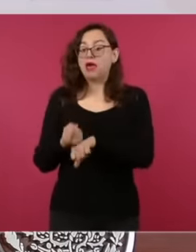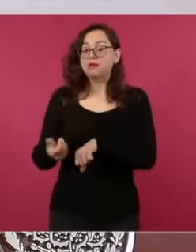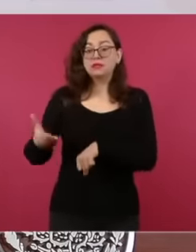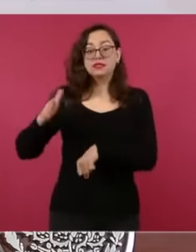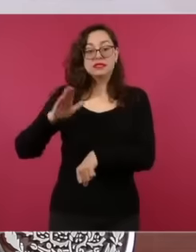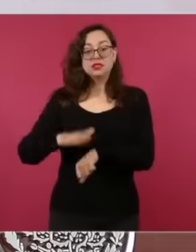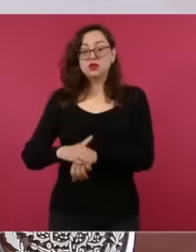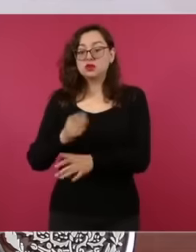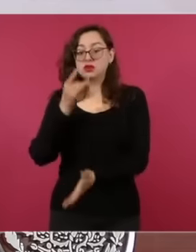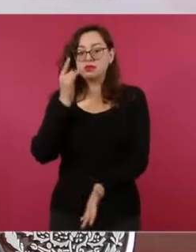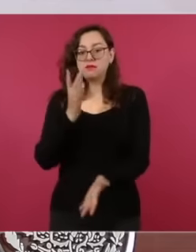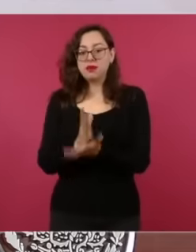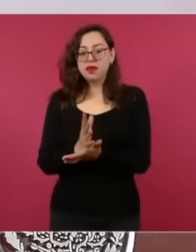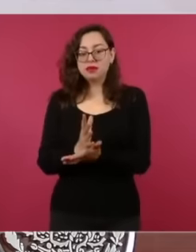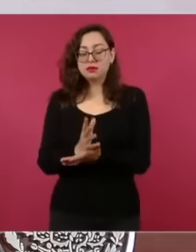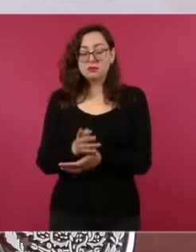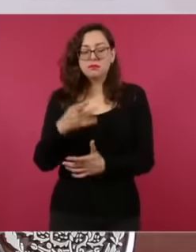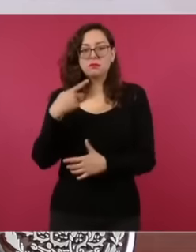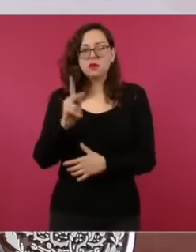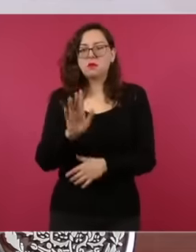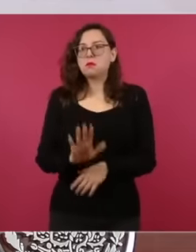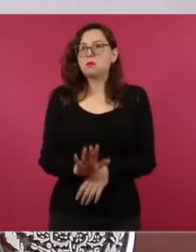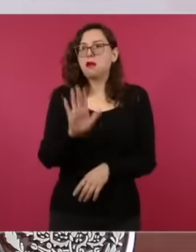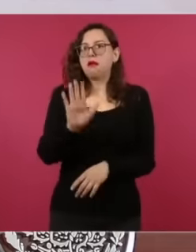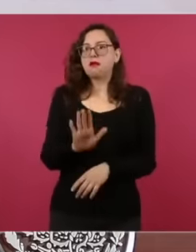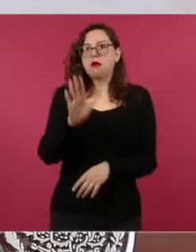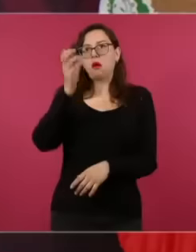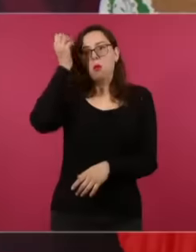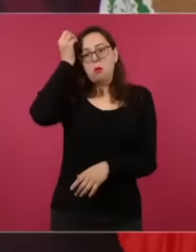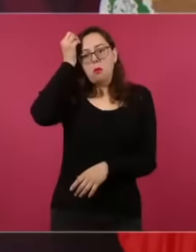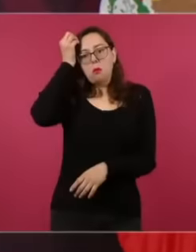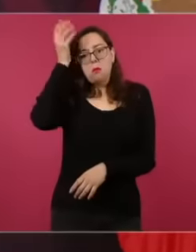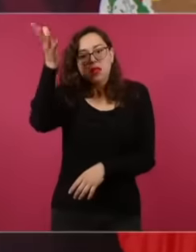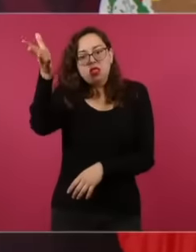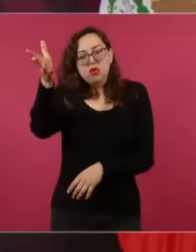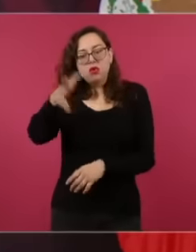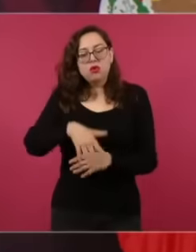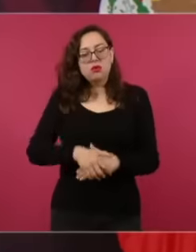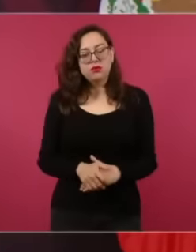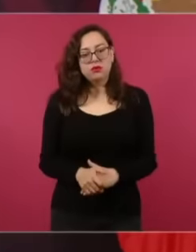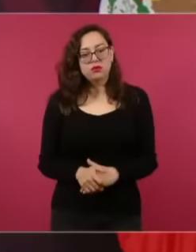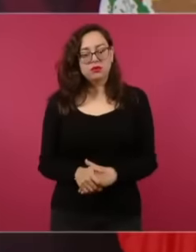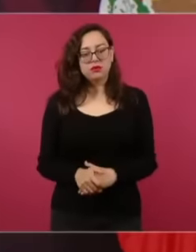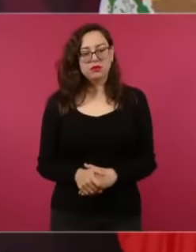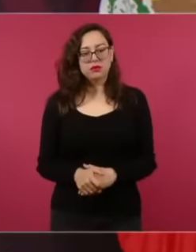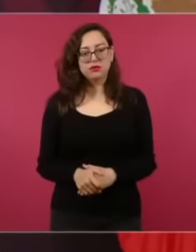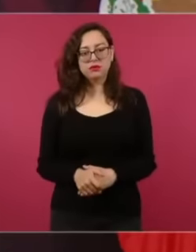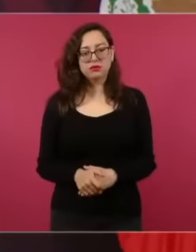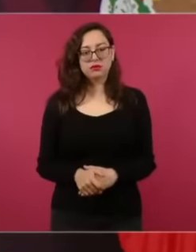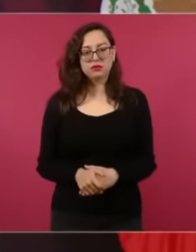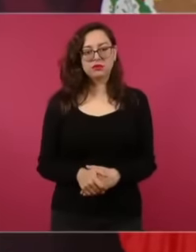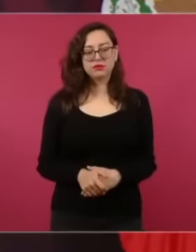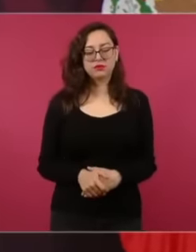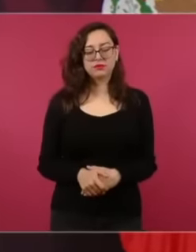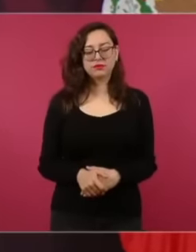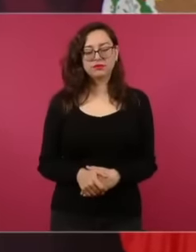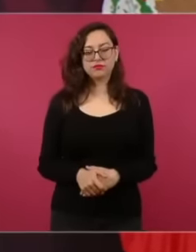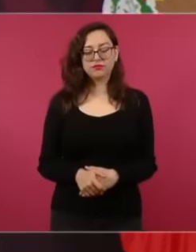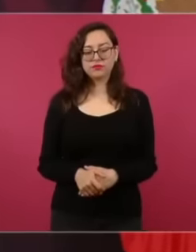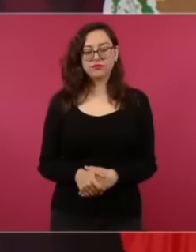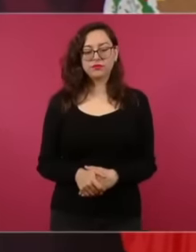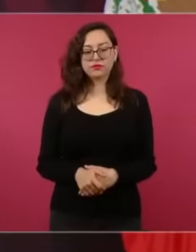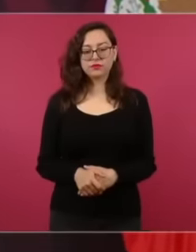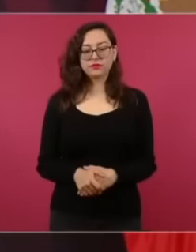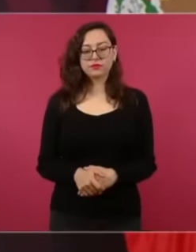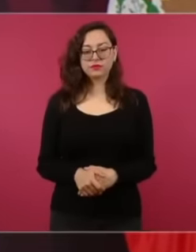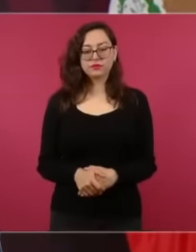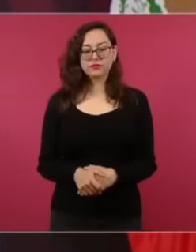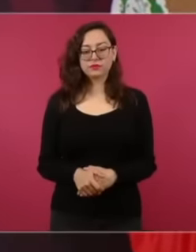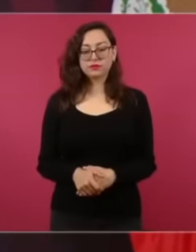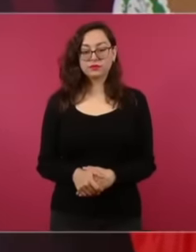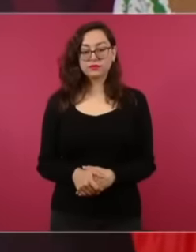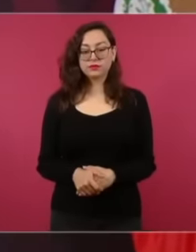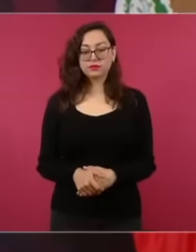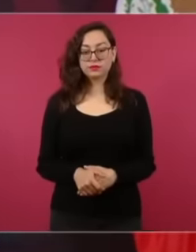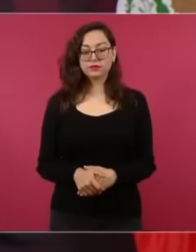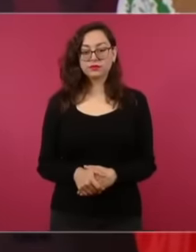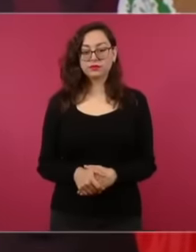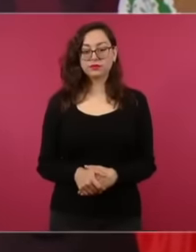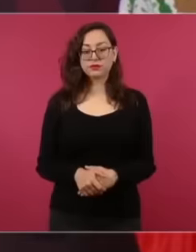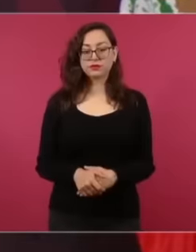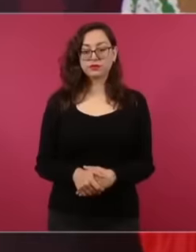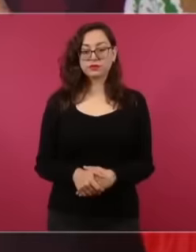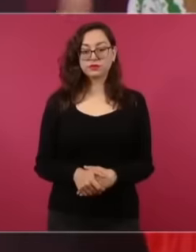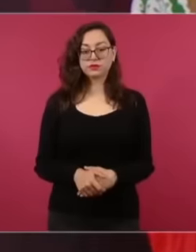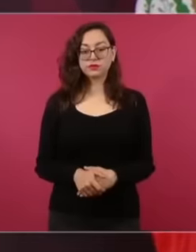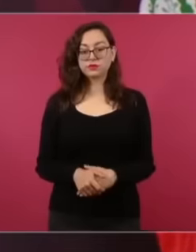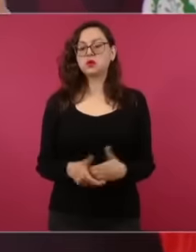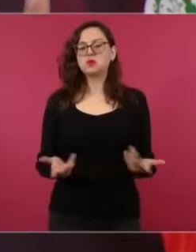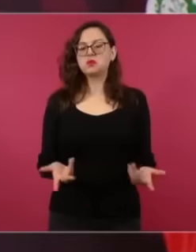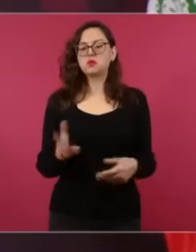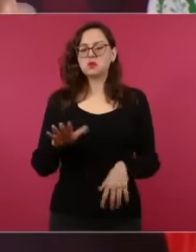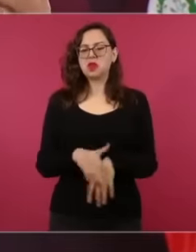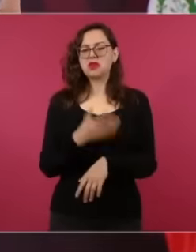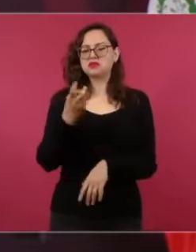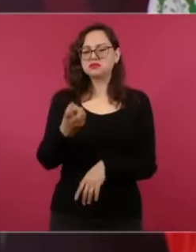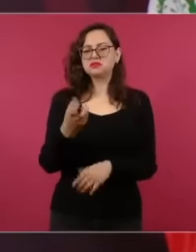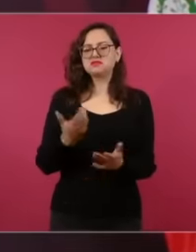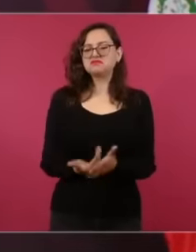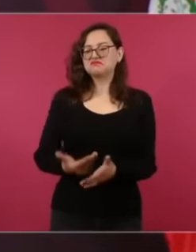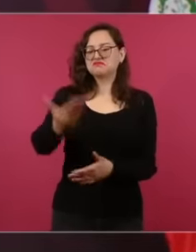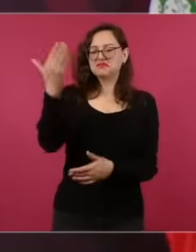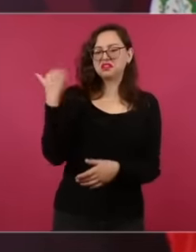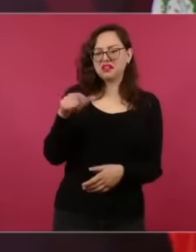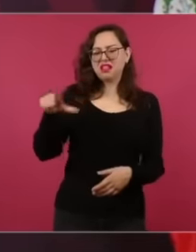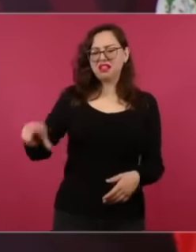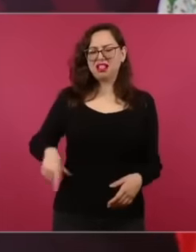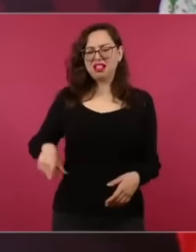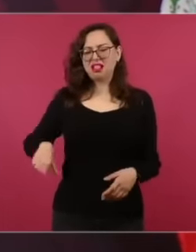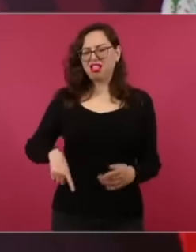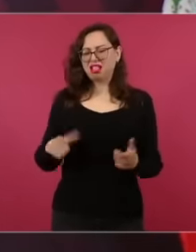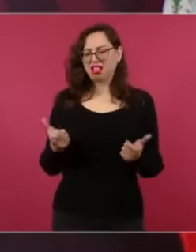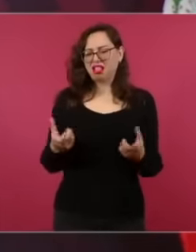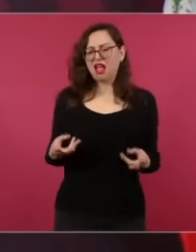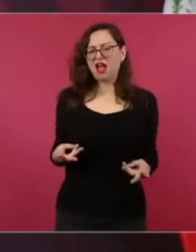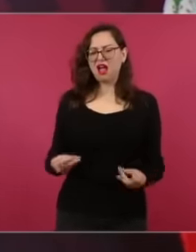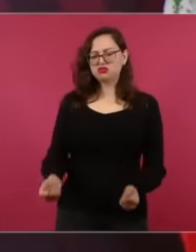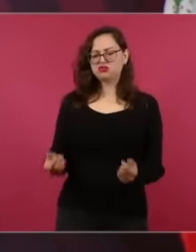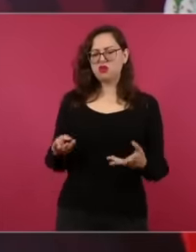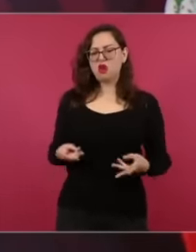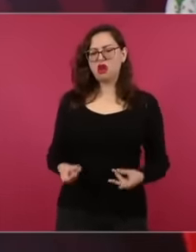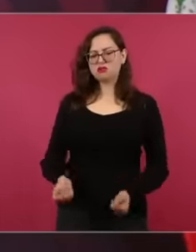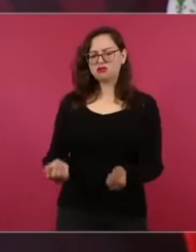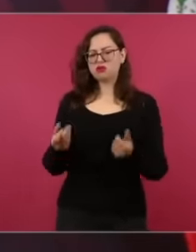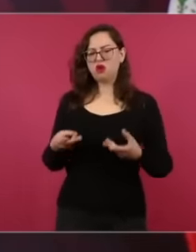that, that's why they didn't take care of anything that was